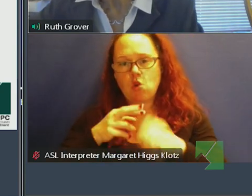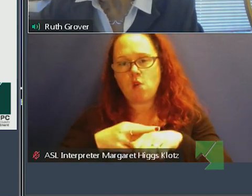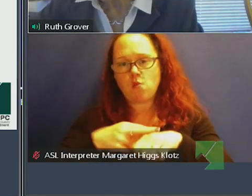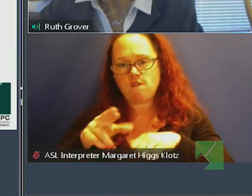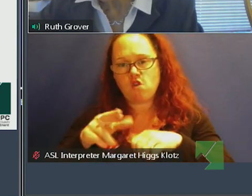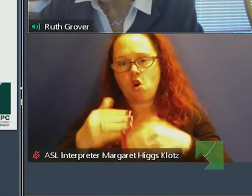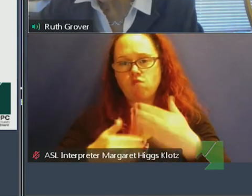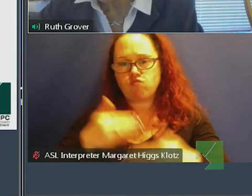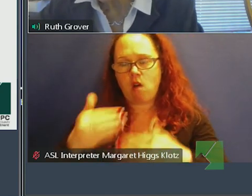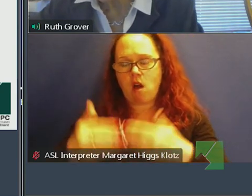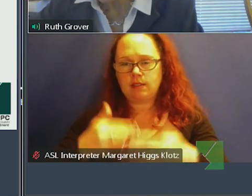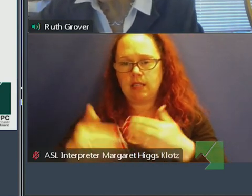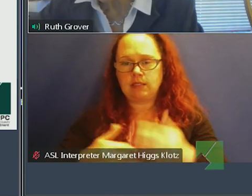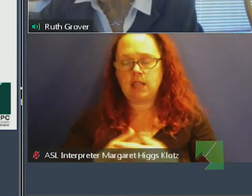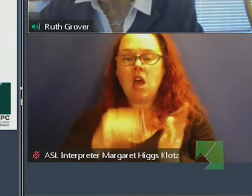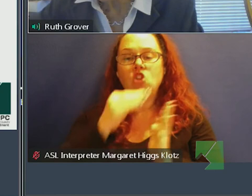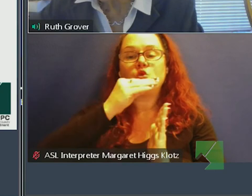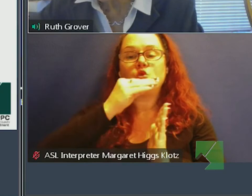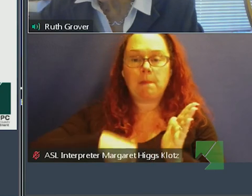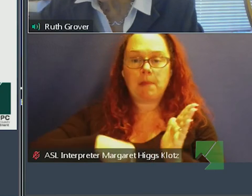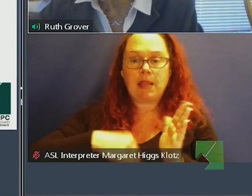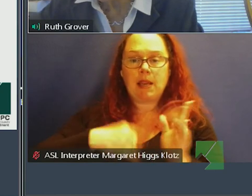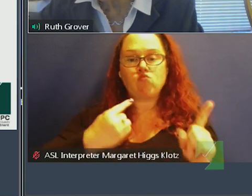completing it properly this time and following it up by